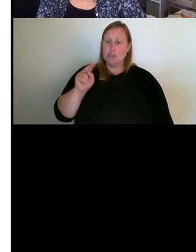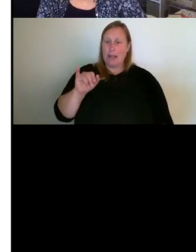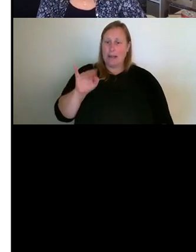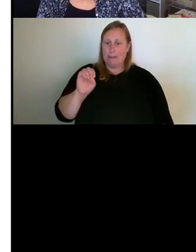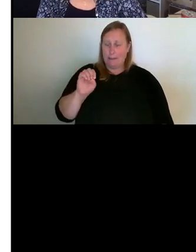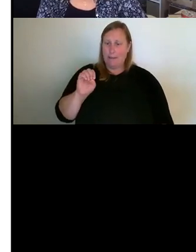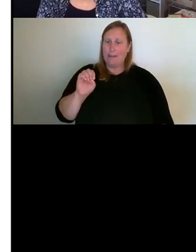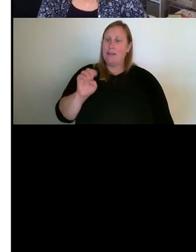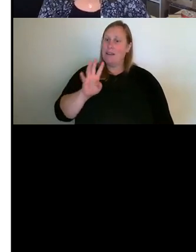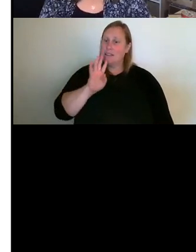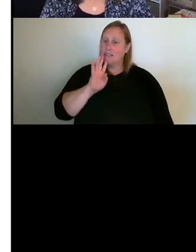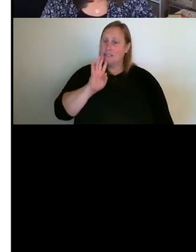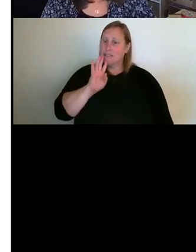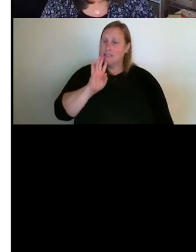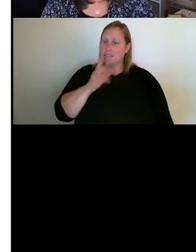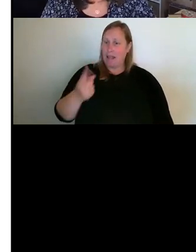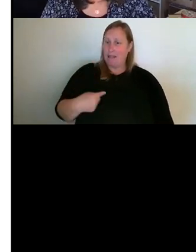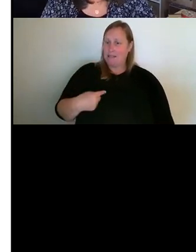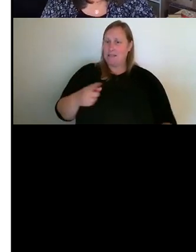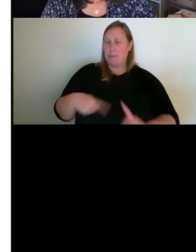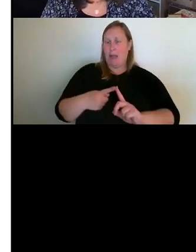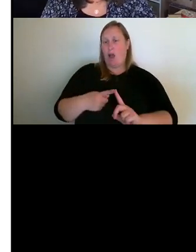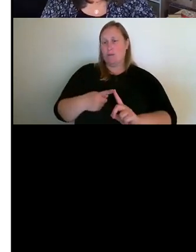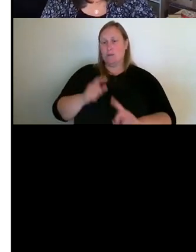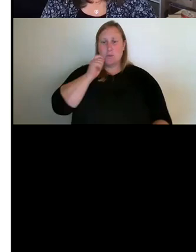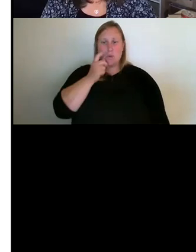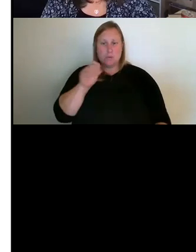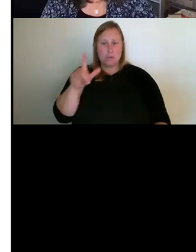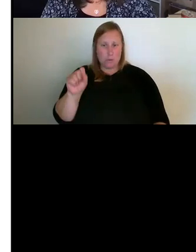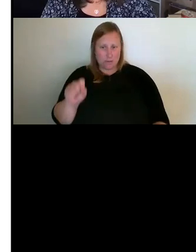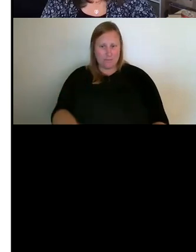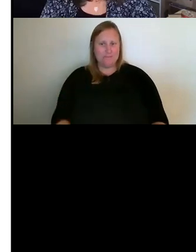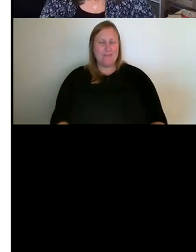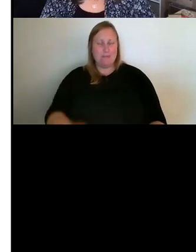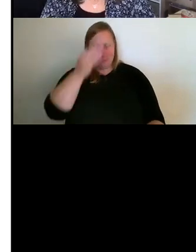tools for writing clearly. Jennie Delisi: First, confession.